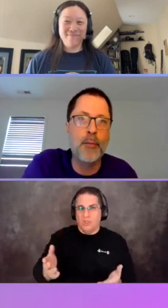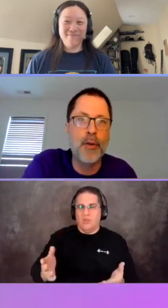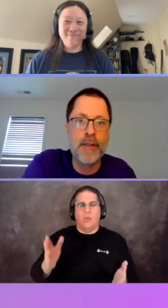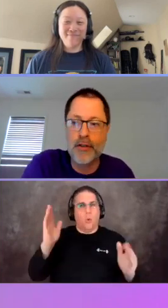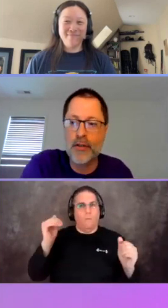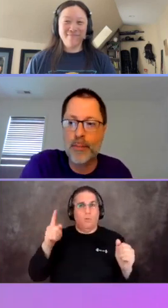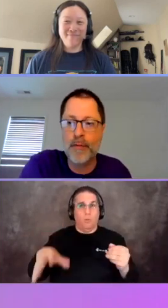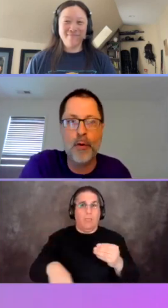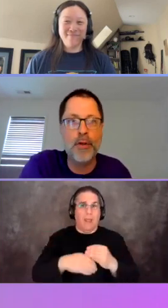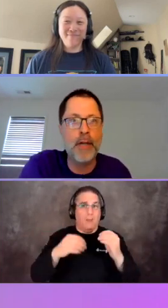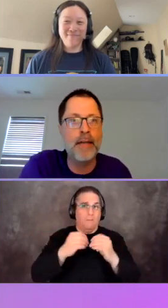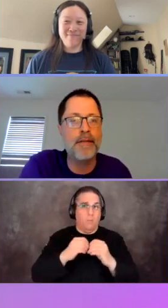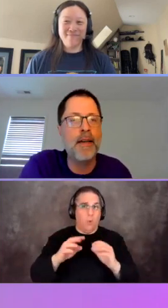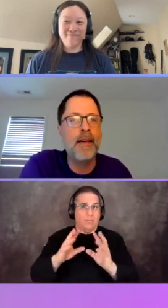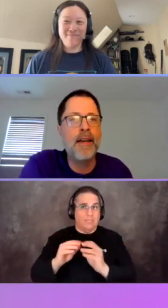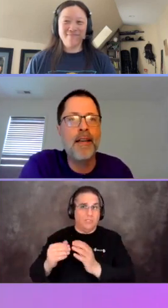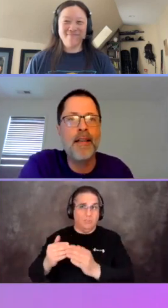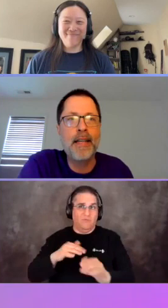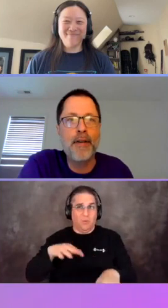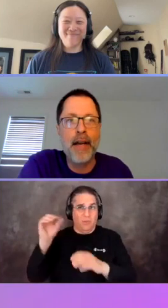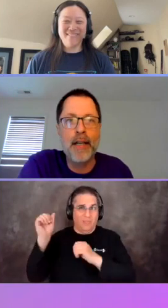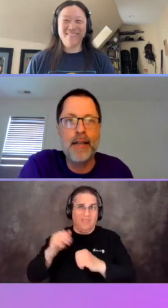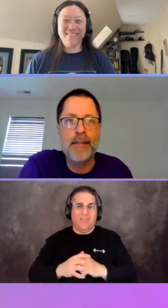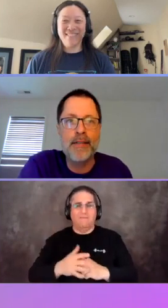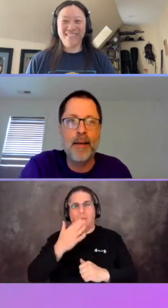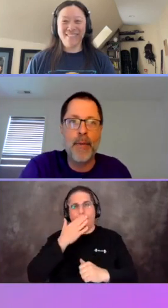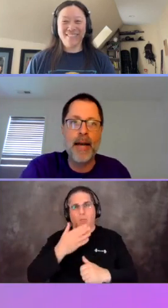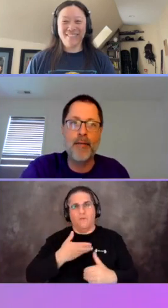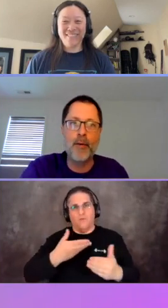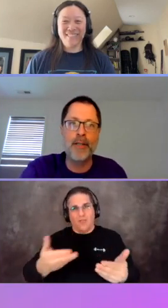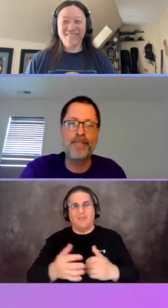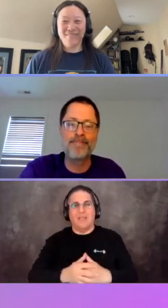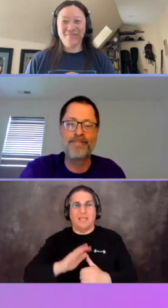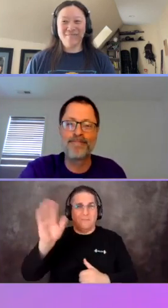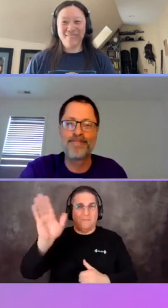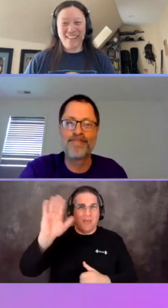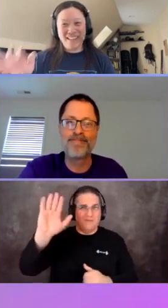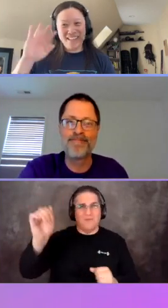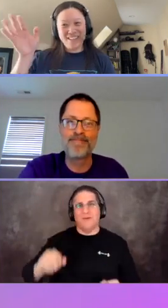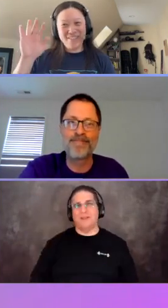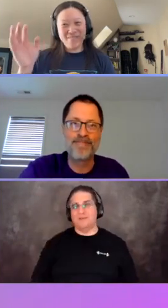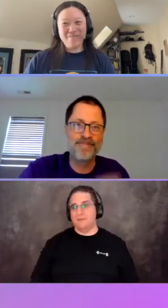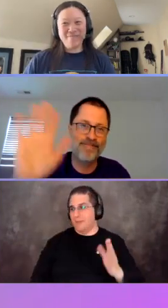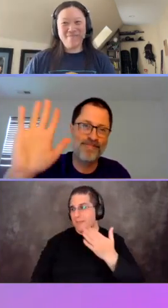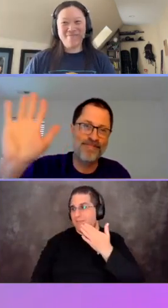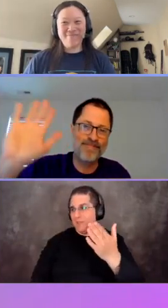[Diane Ko] That is a good question. That's going to really depend on your component and what you're trying to accomplish. My